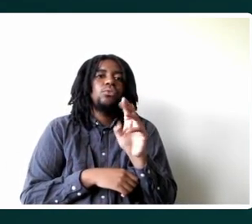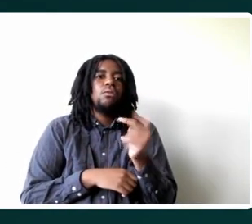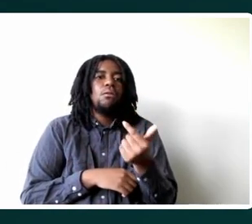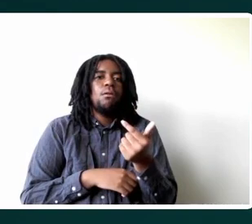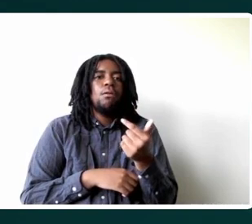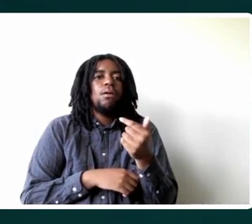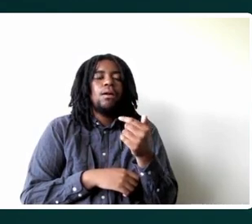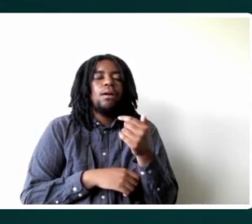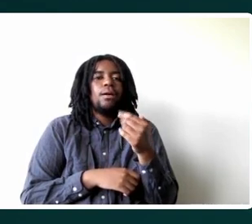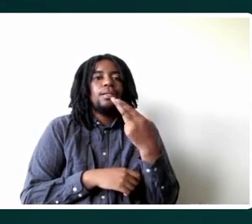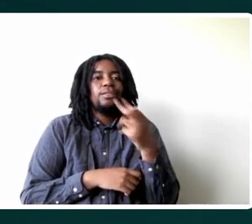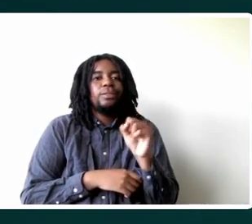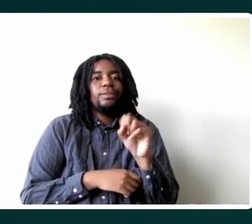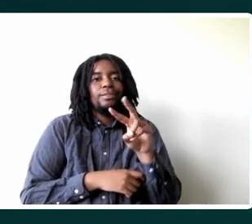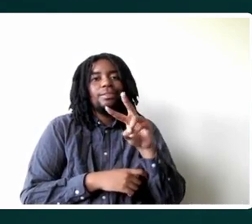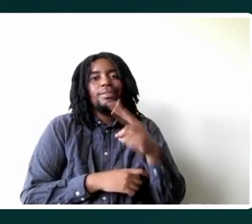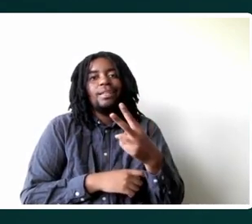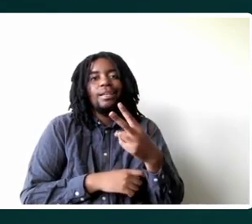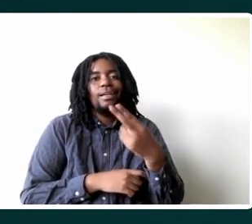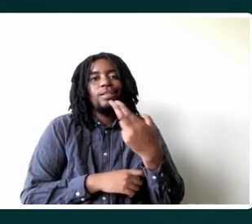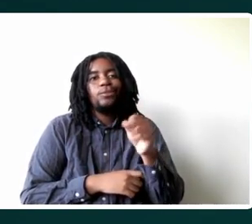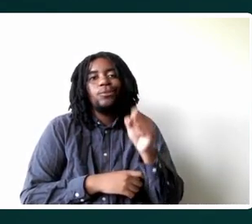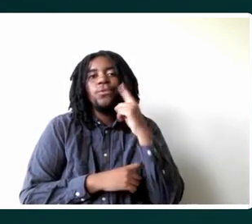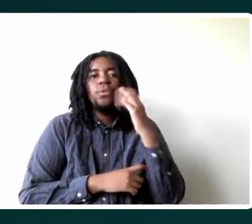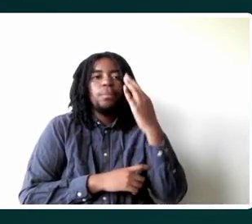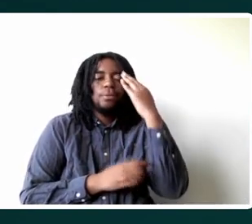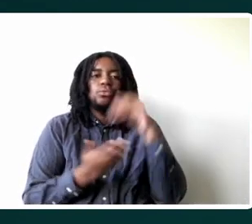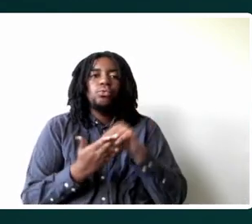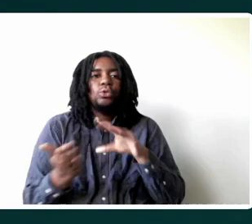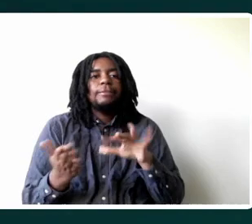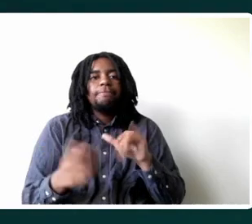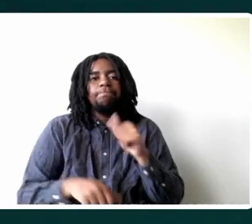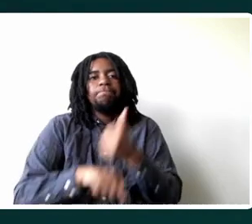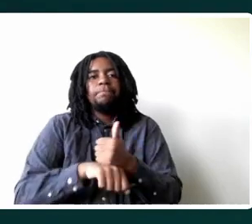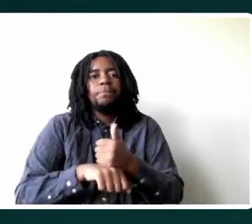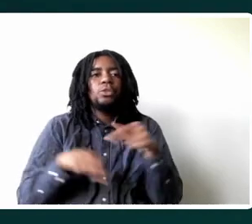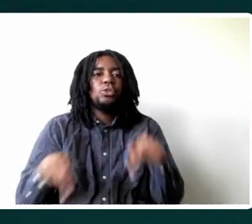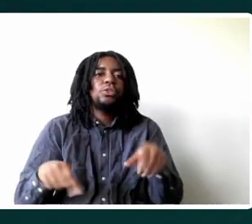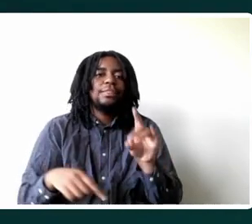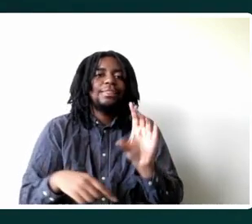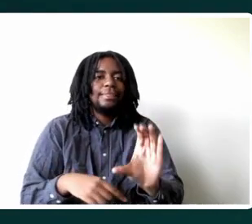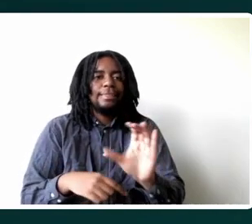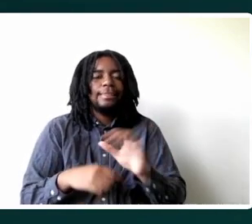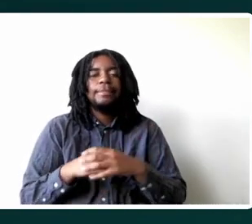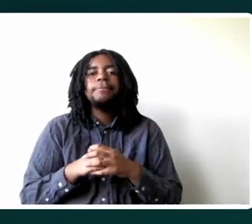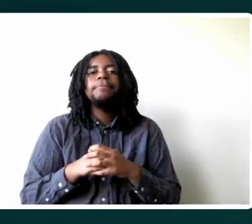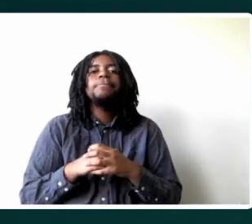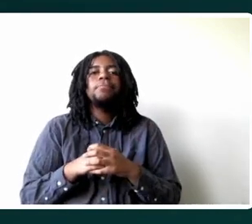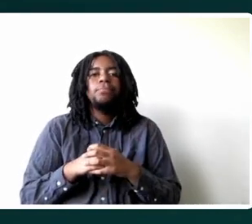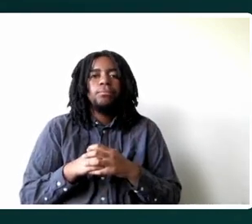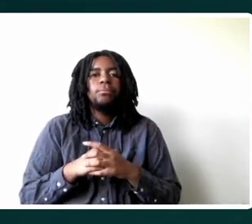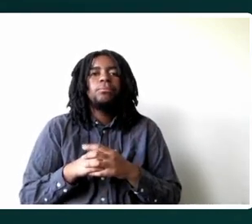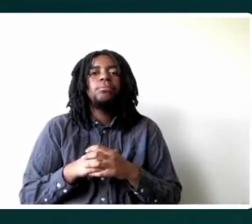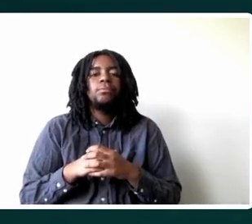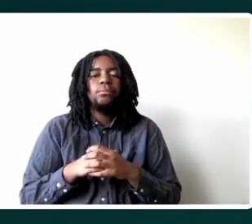students that was established in Washington, D.C. And she, you know, went on to say that her